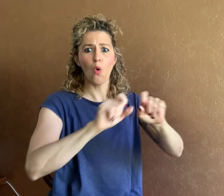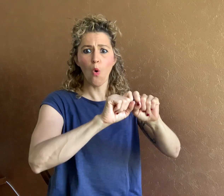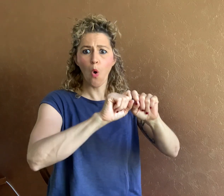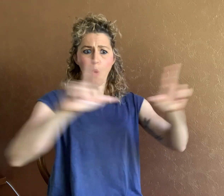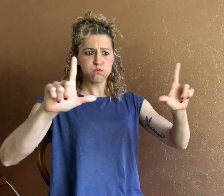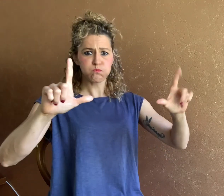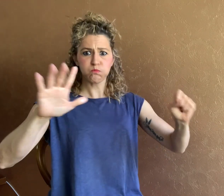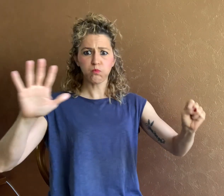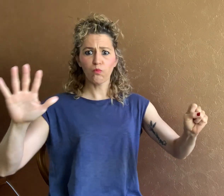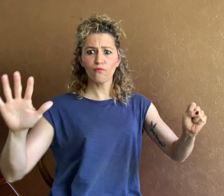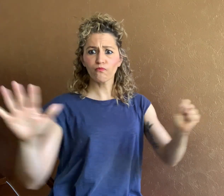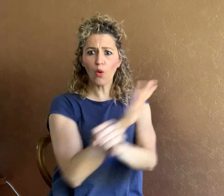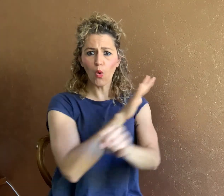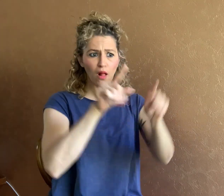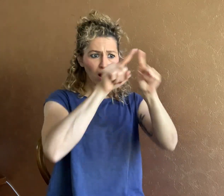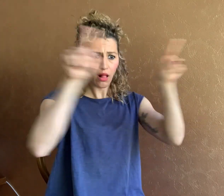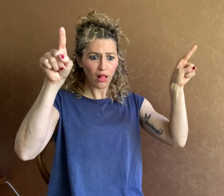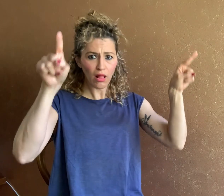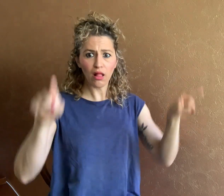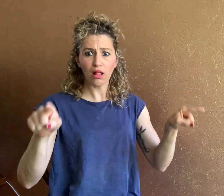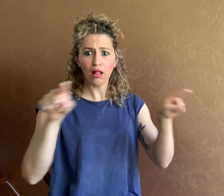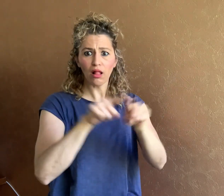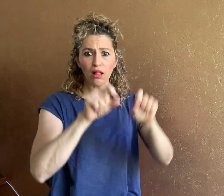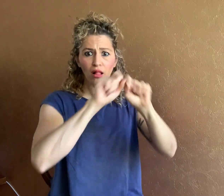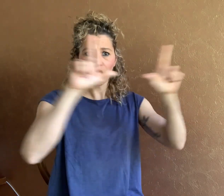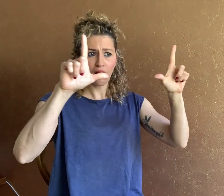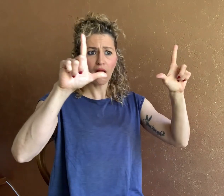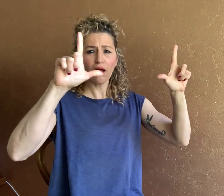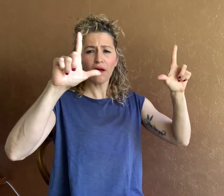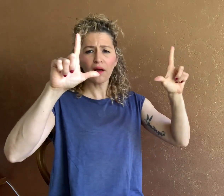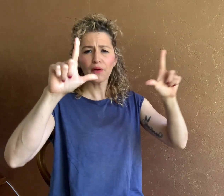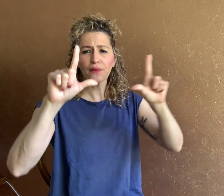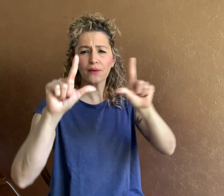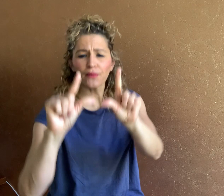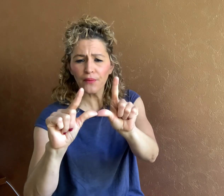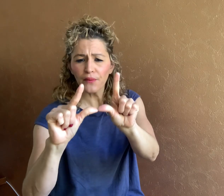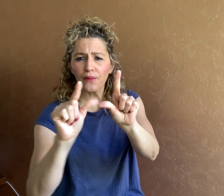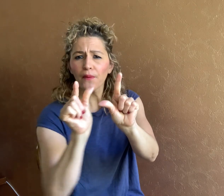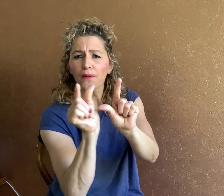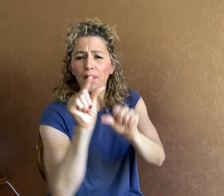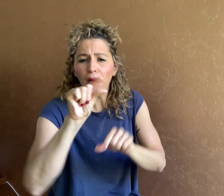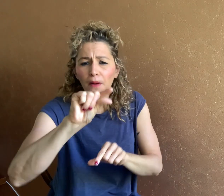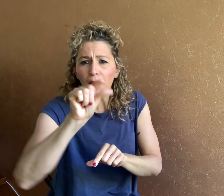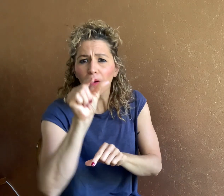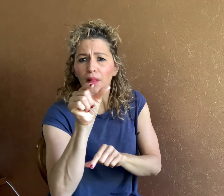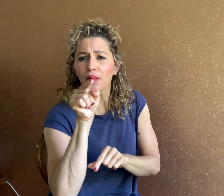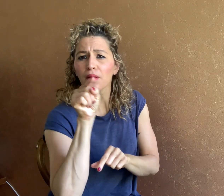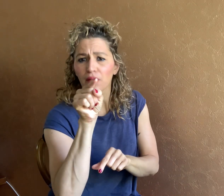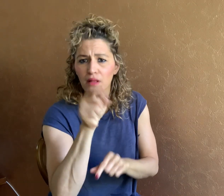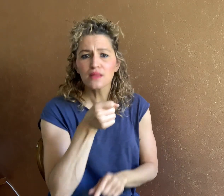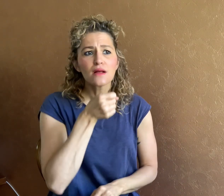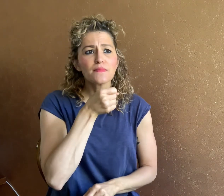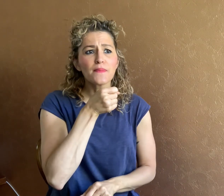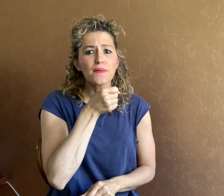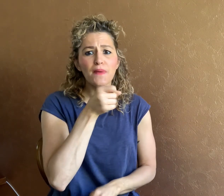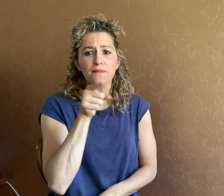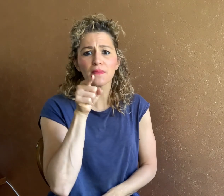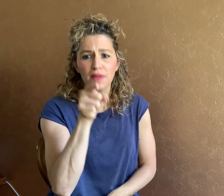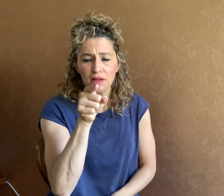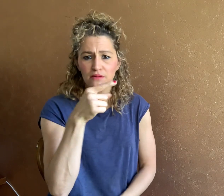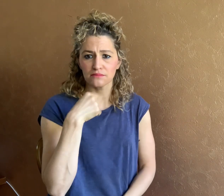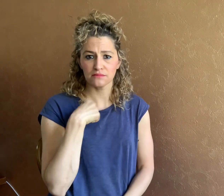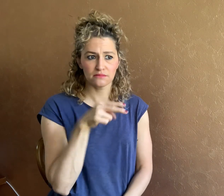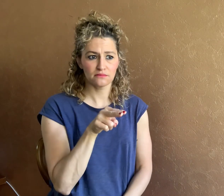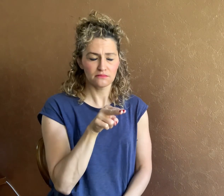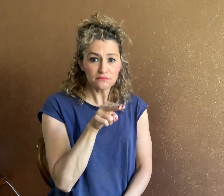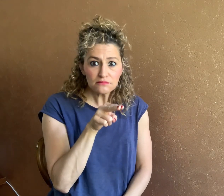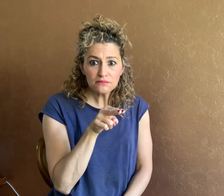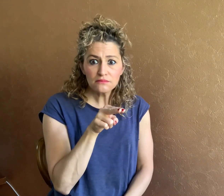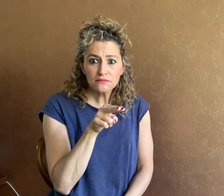interpreter has overtaken the whole screen of the TV with the speaker